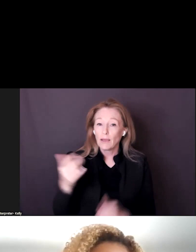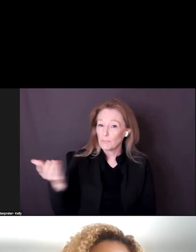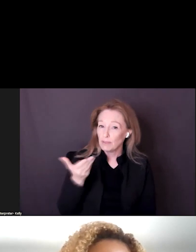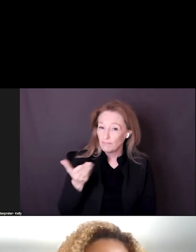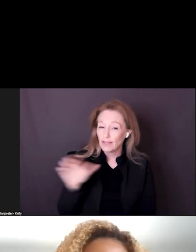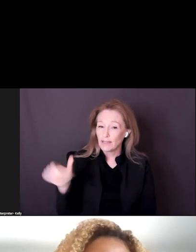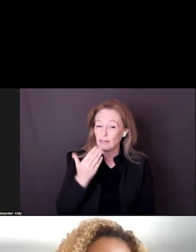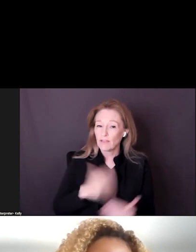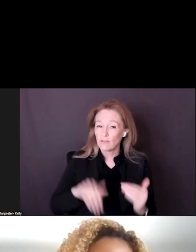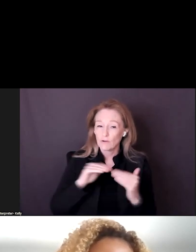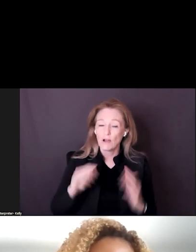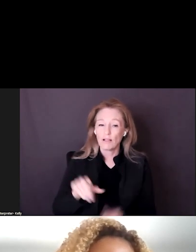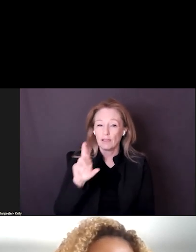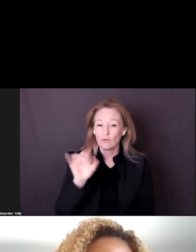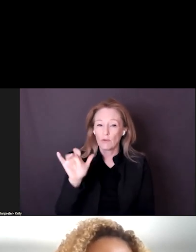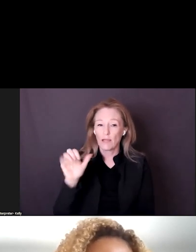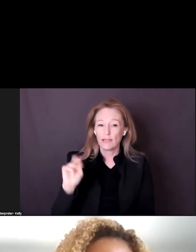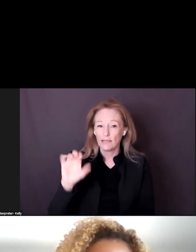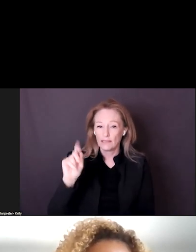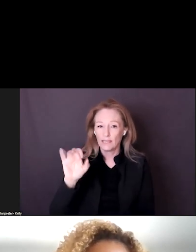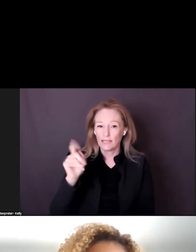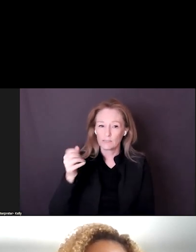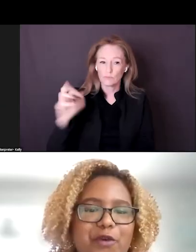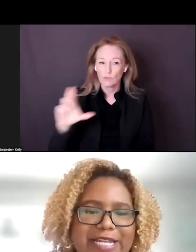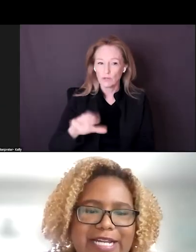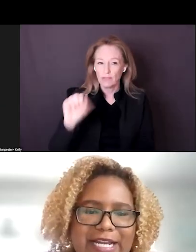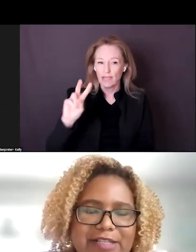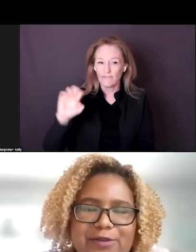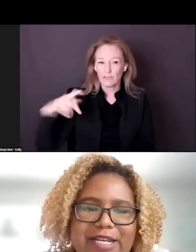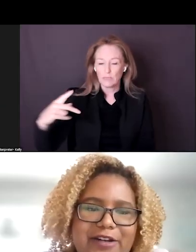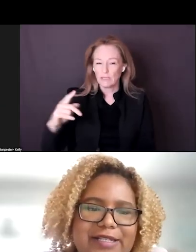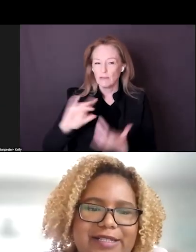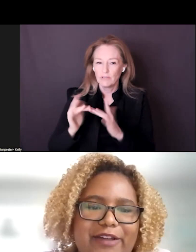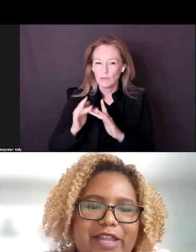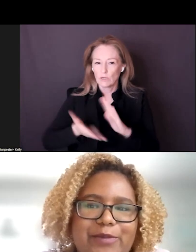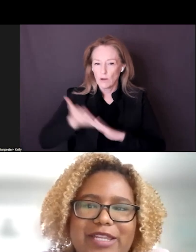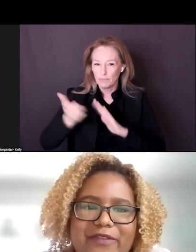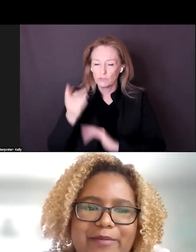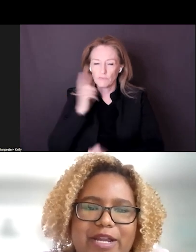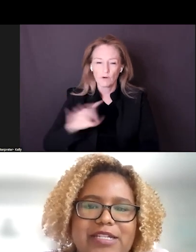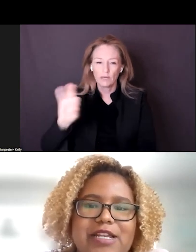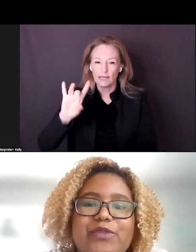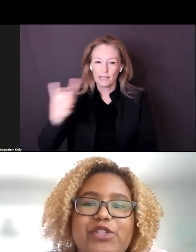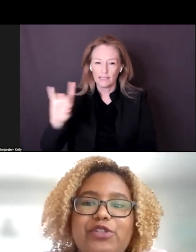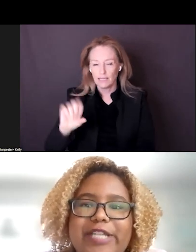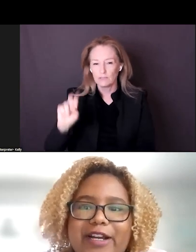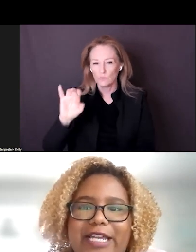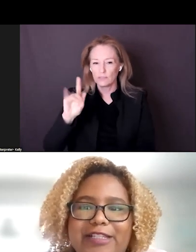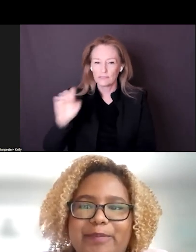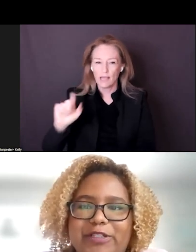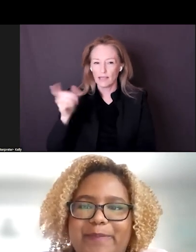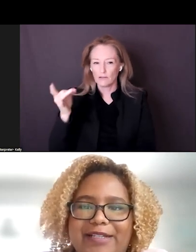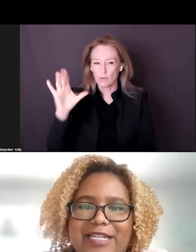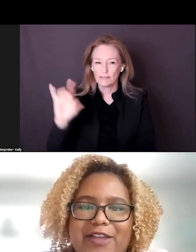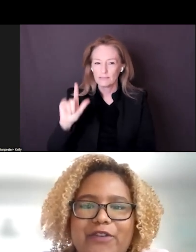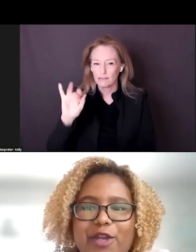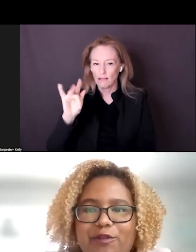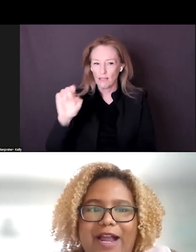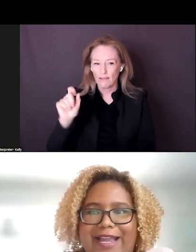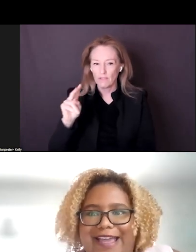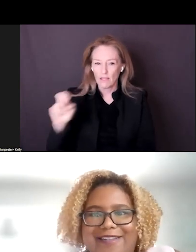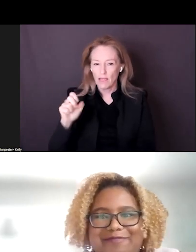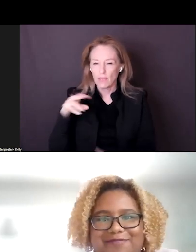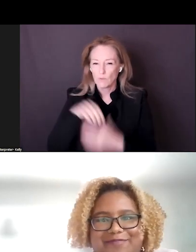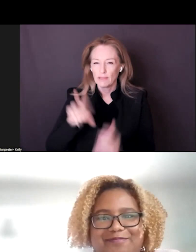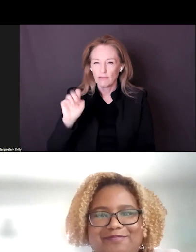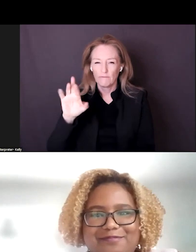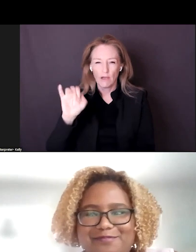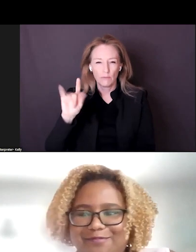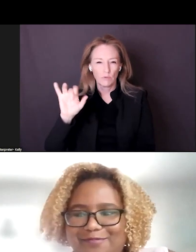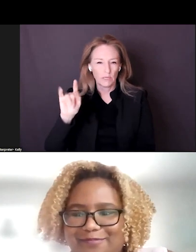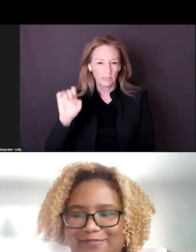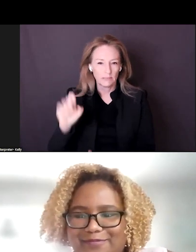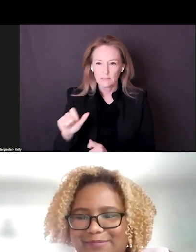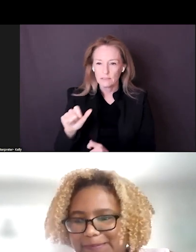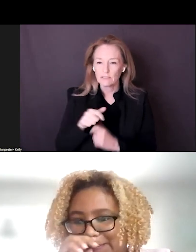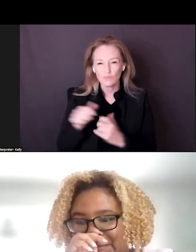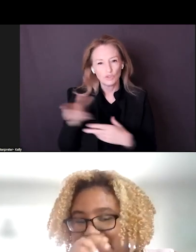RYAN KASPAR, WHO IS THE NETWORK OPERATIONS AVP TO SHARE HIS PERSPECTIVE.